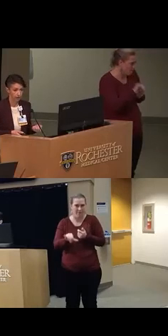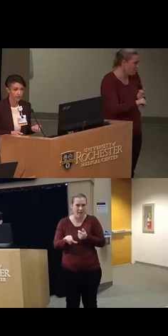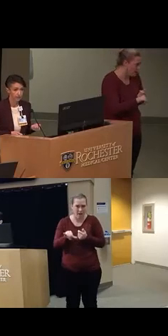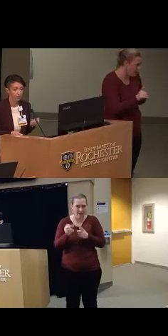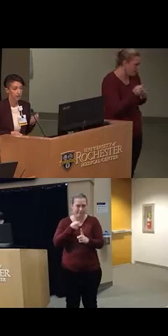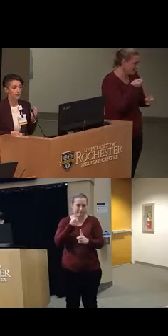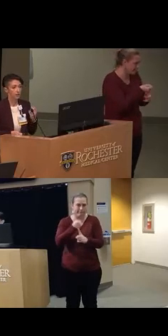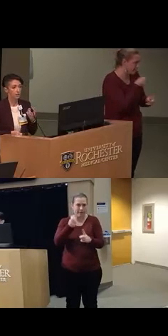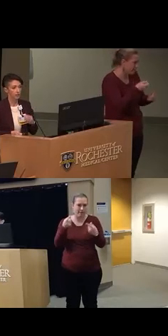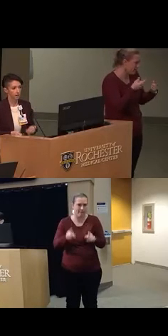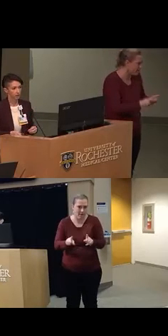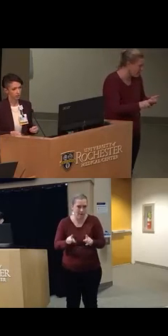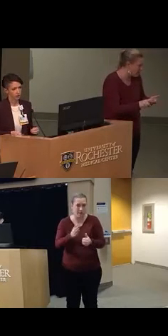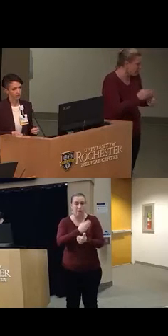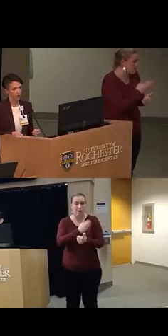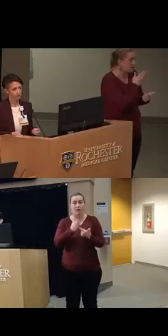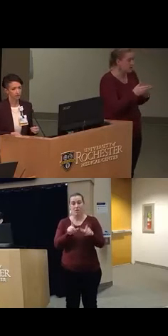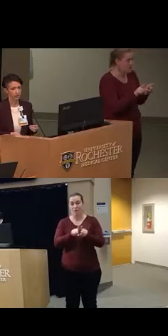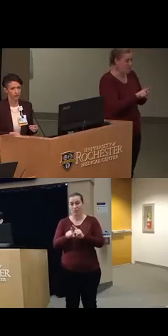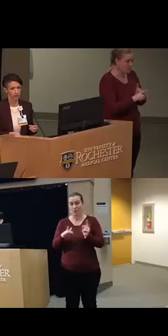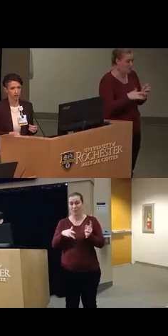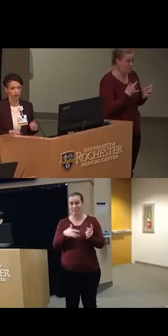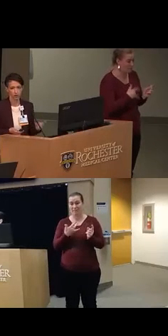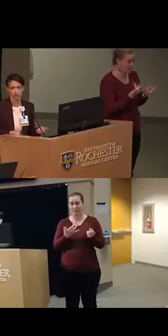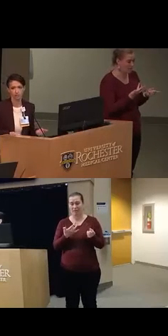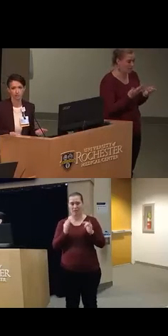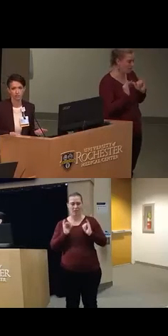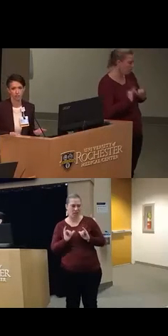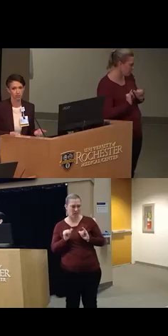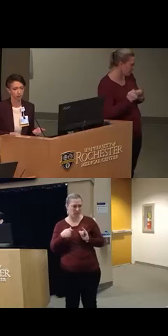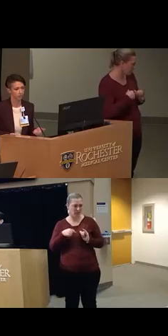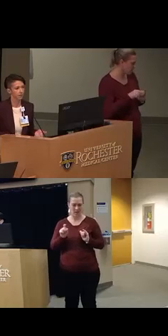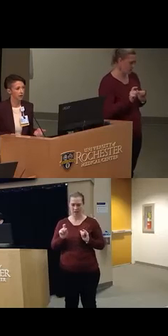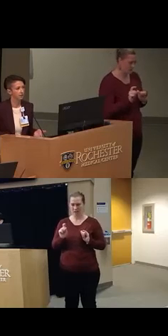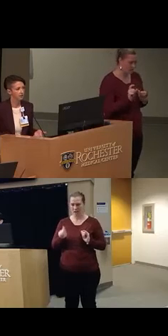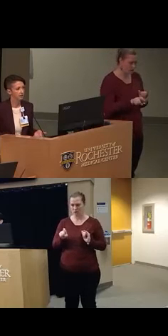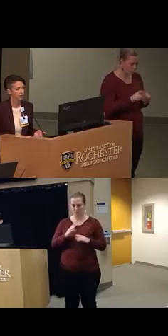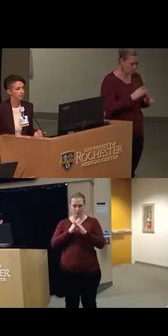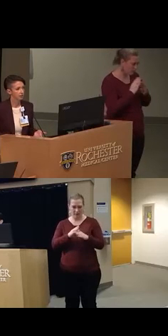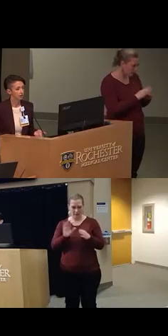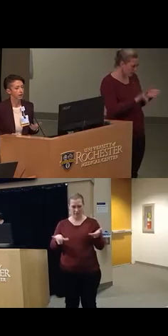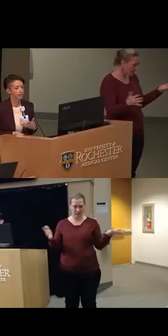event they're also often left with feelings like well I should have been able to prevent that and